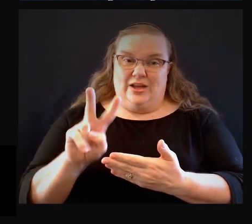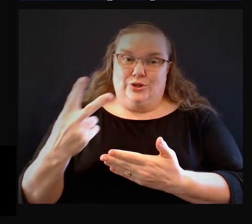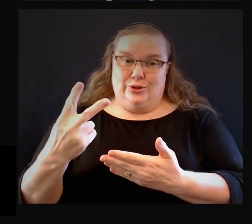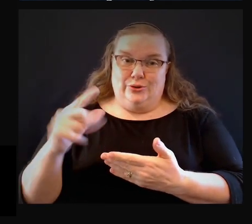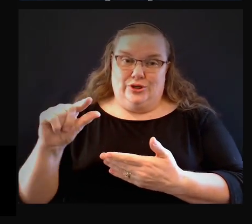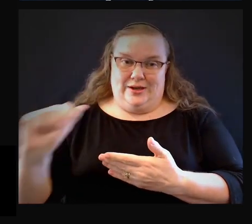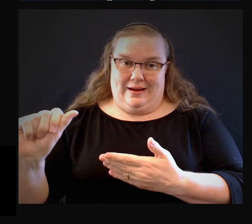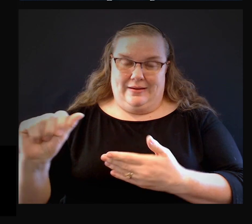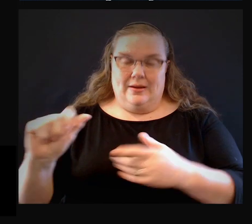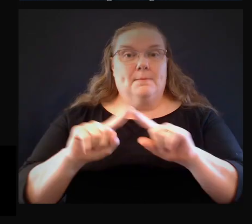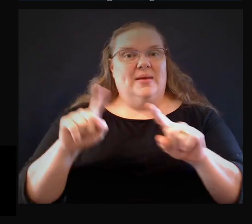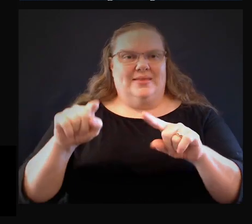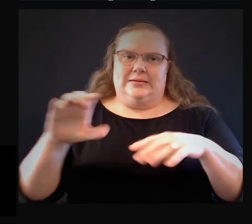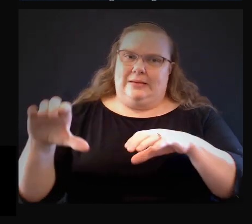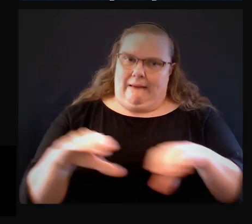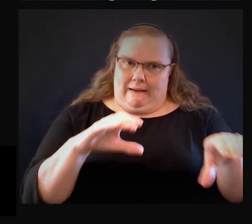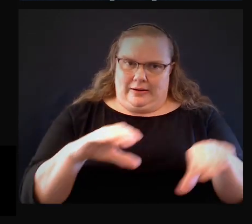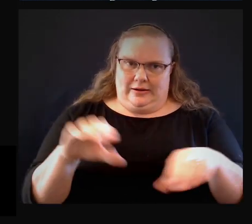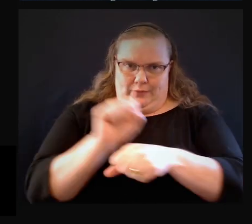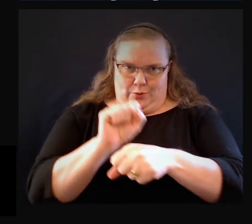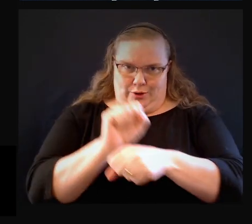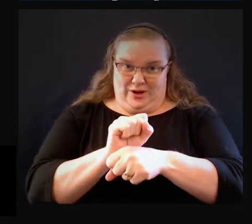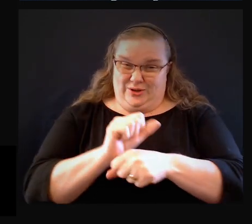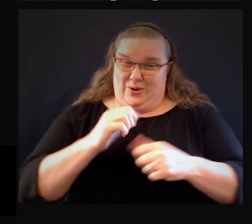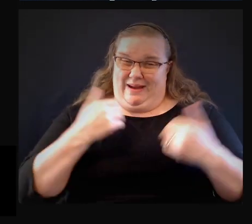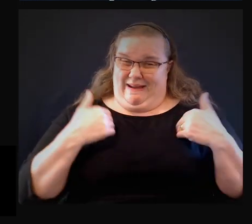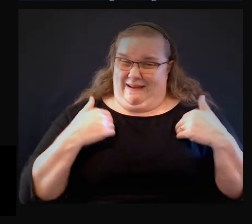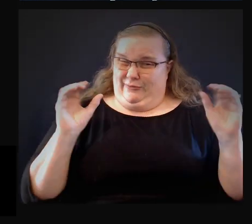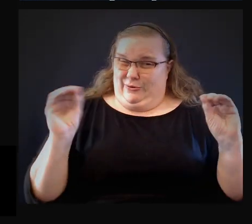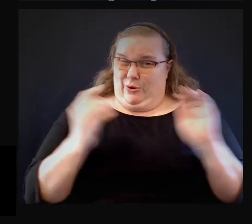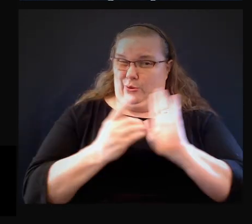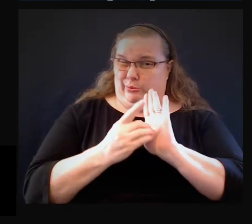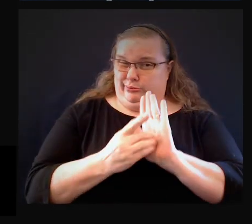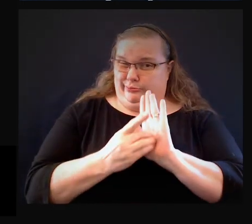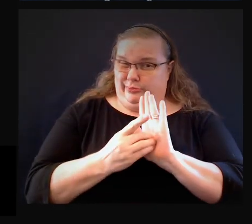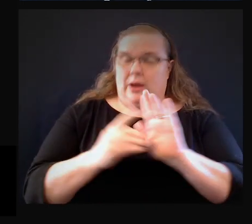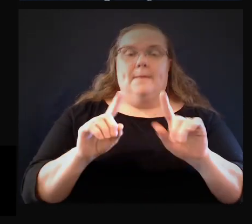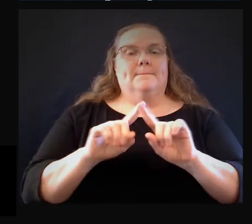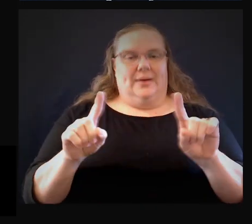This is actively being worked on at the moment, so I don't have any UX to demo, but stay tuned.